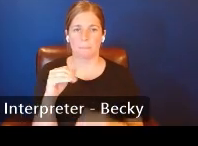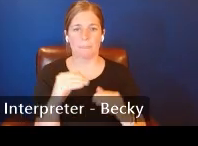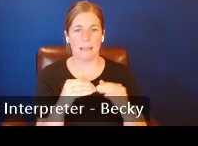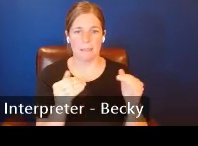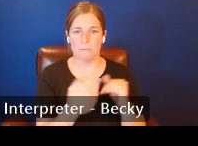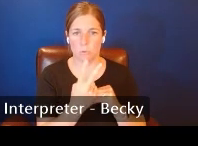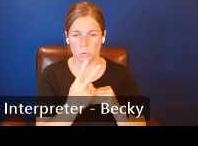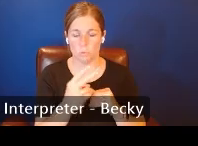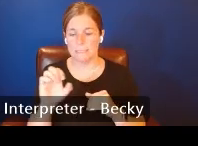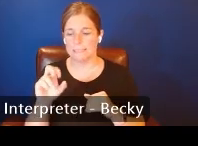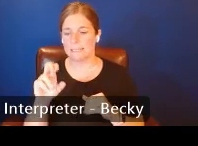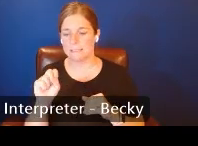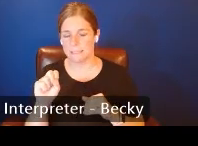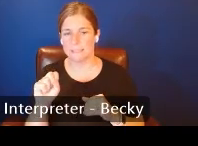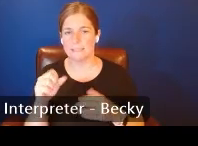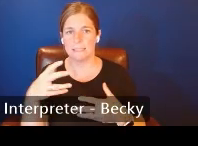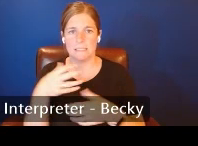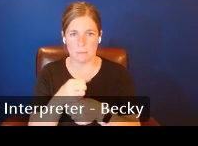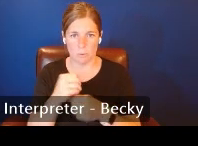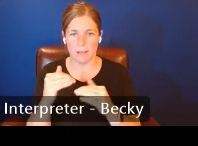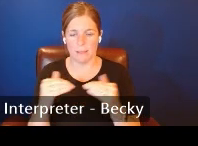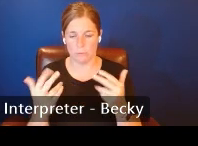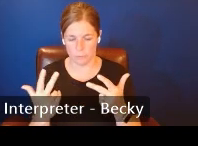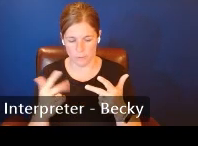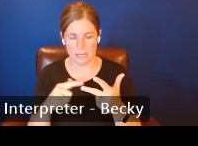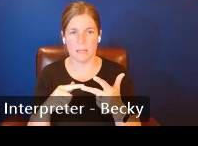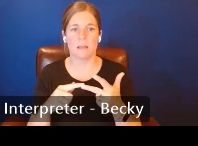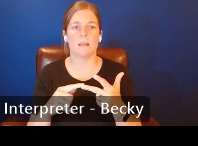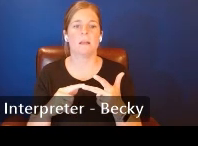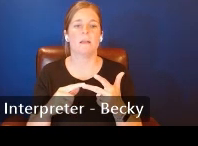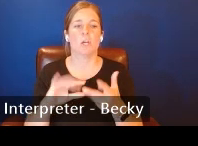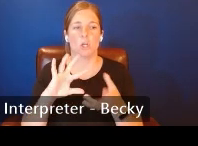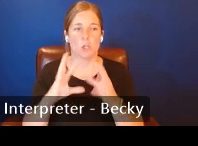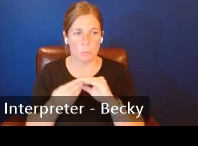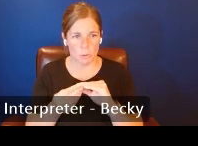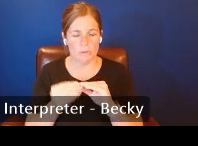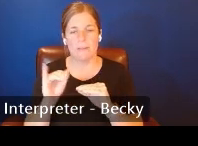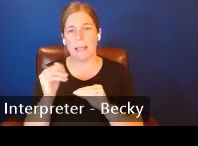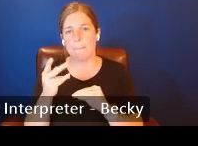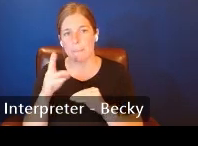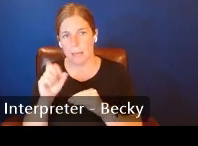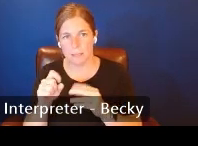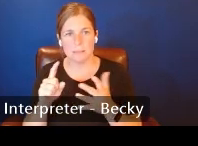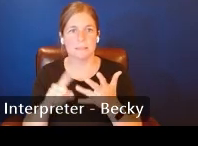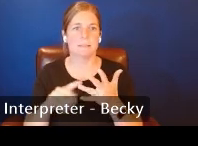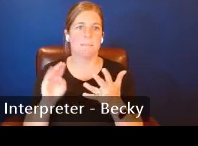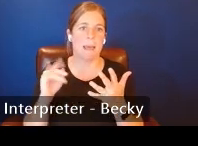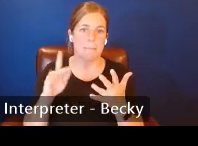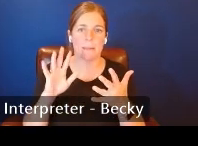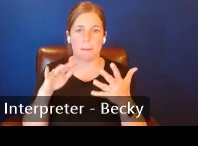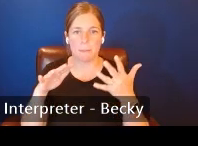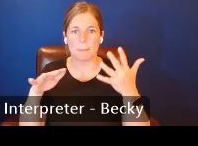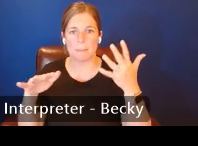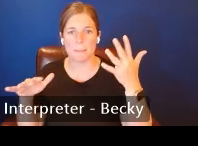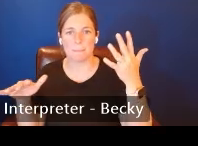Census tract summary, heading level 3. Wrapping to top. Cumulative impacts mapping and analysis platform, left paren, draft 2026, right paren, heading level.